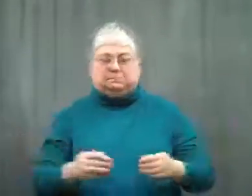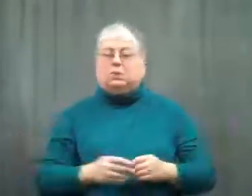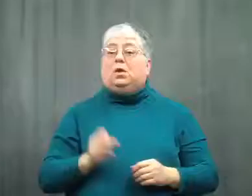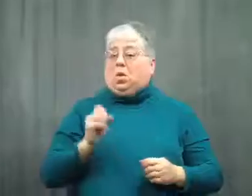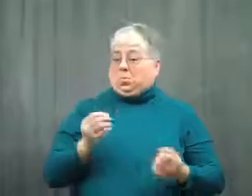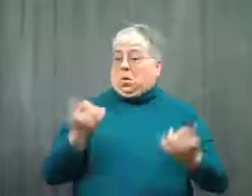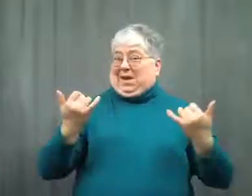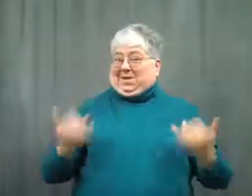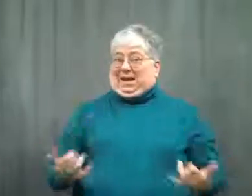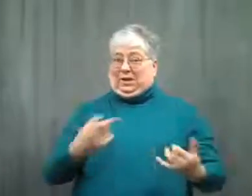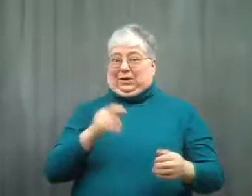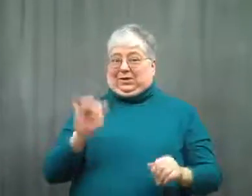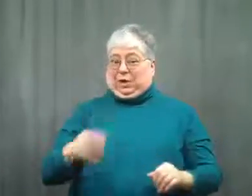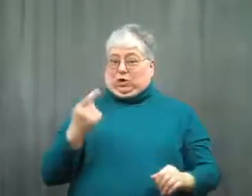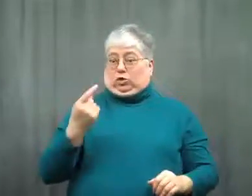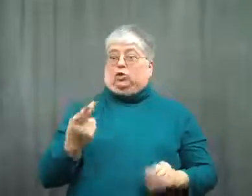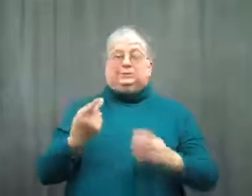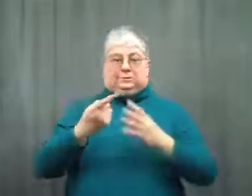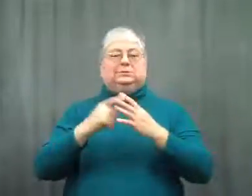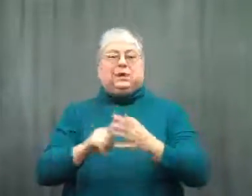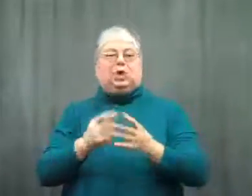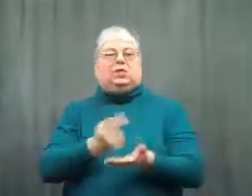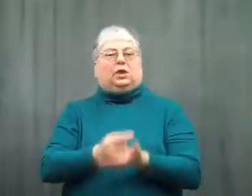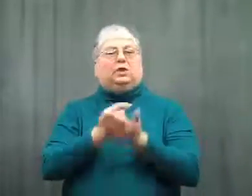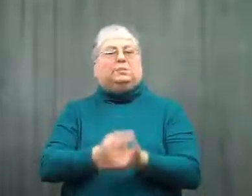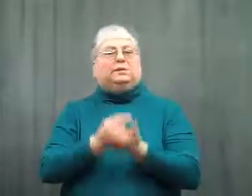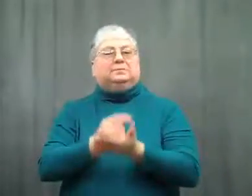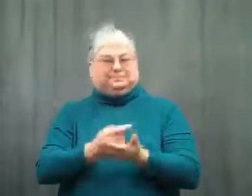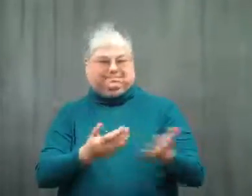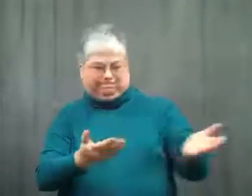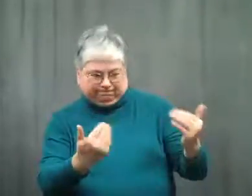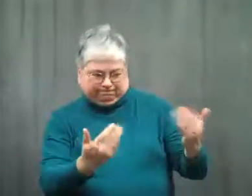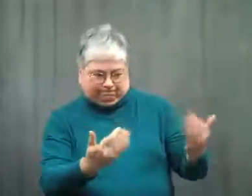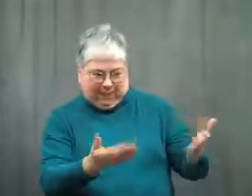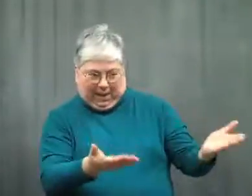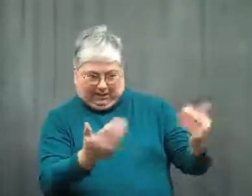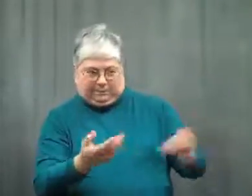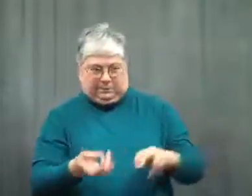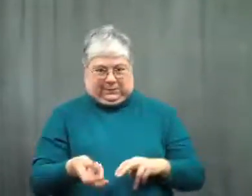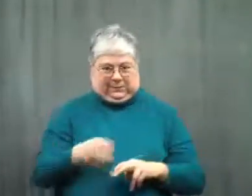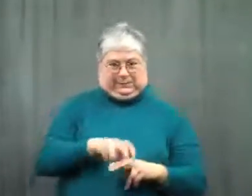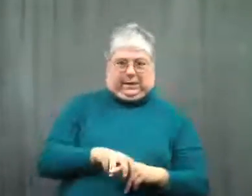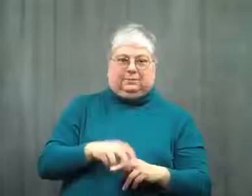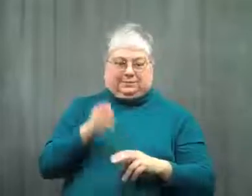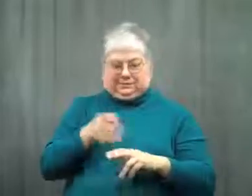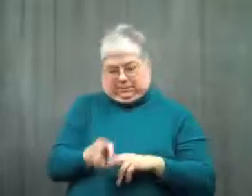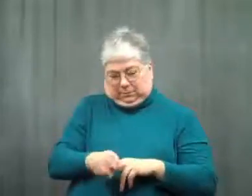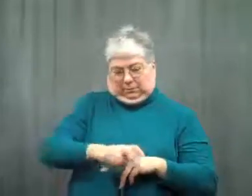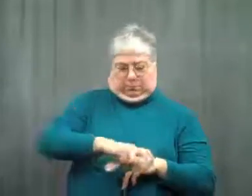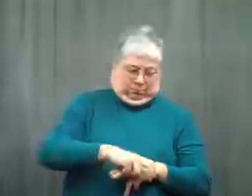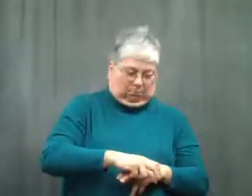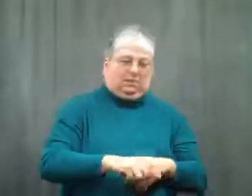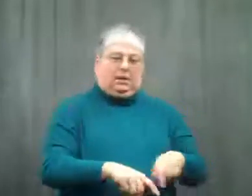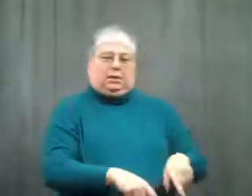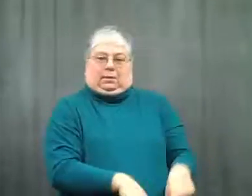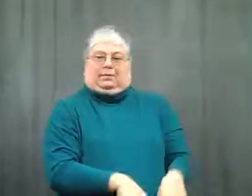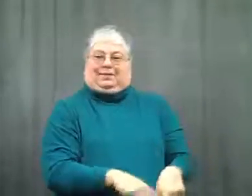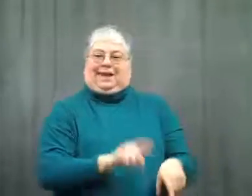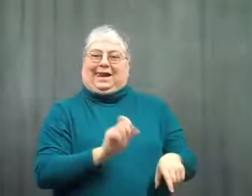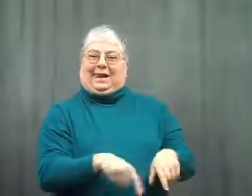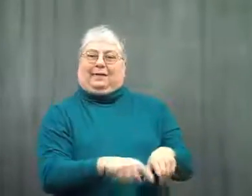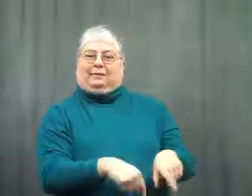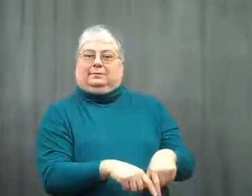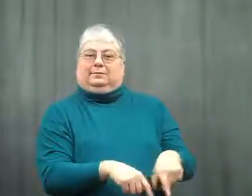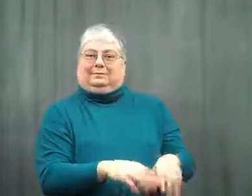Therapy started Thursday, and she sat up with her legs hanging off the side of the bed.